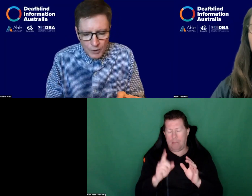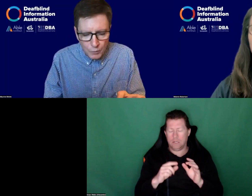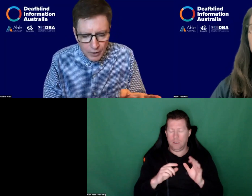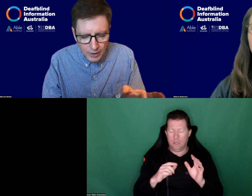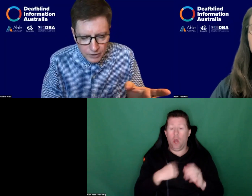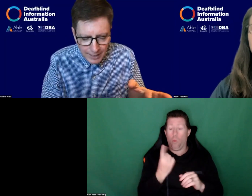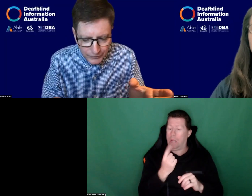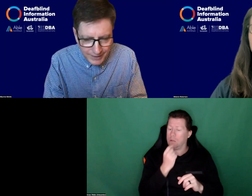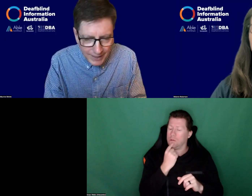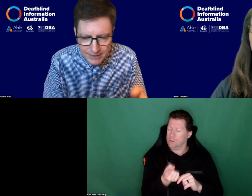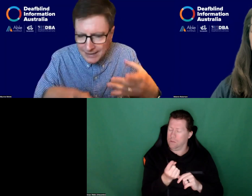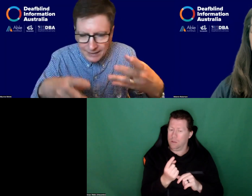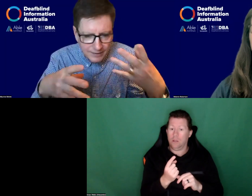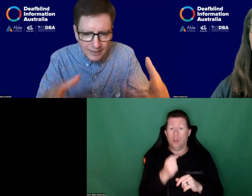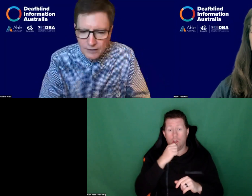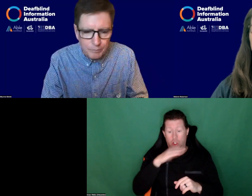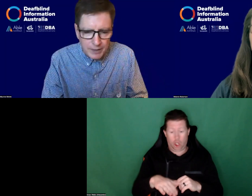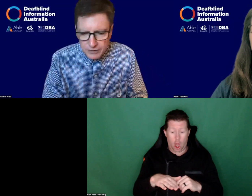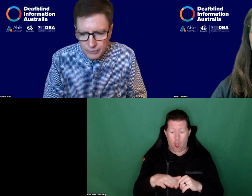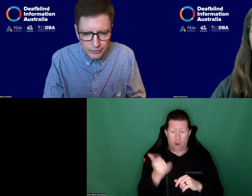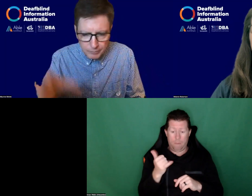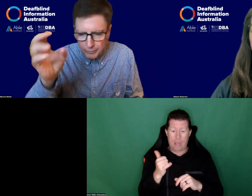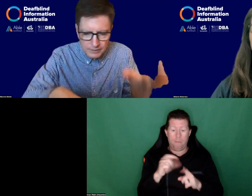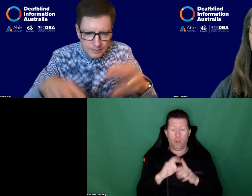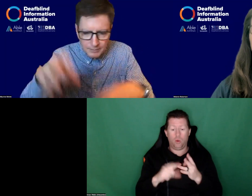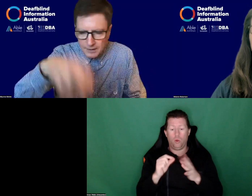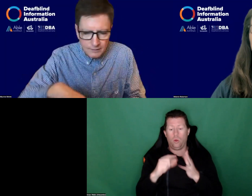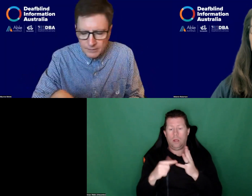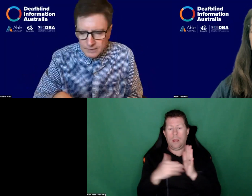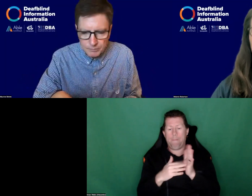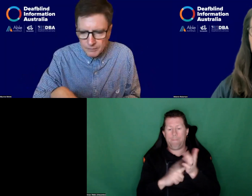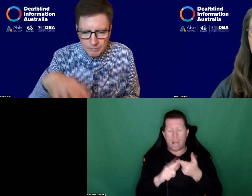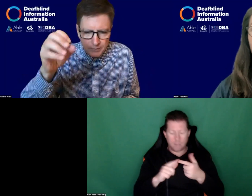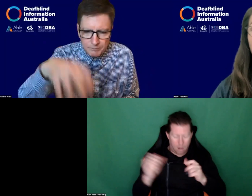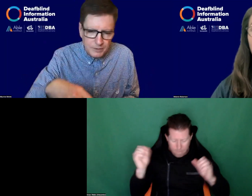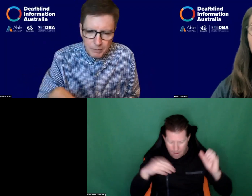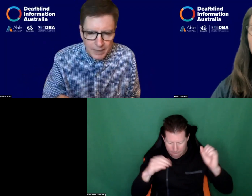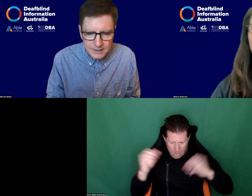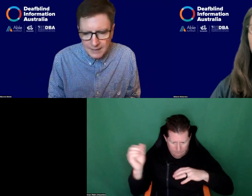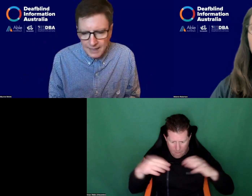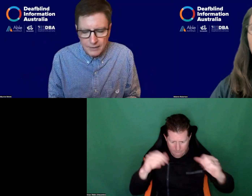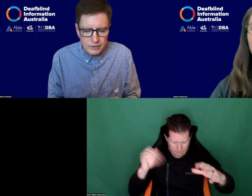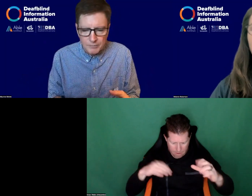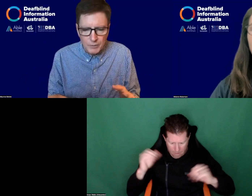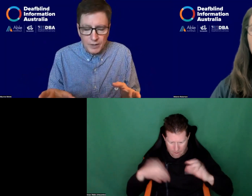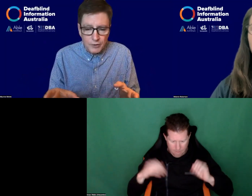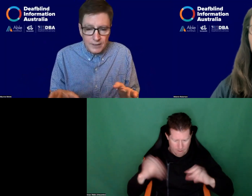Where a child does - like say they do a puzzle or they're putting blocks in a can or whatever it is